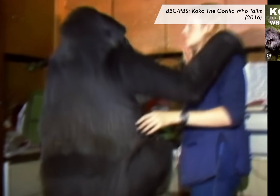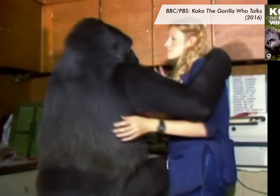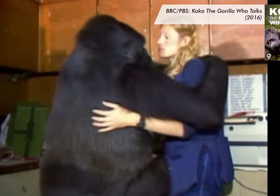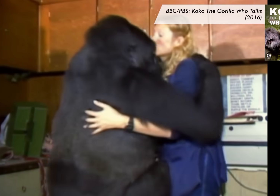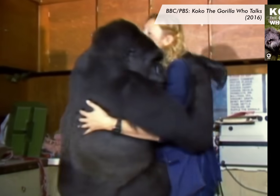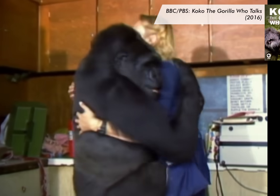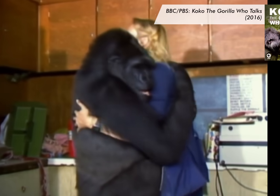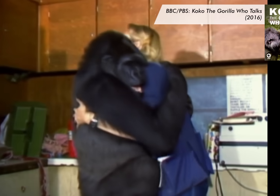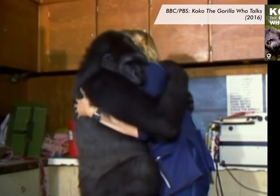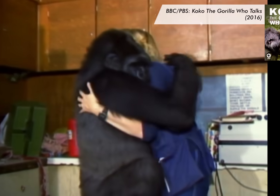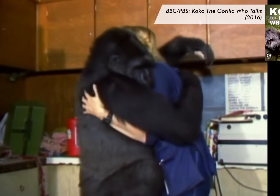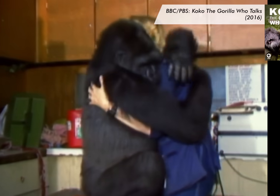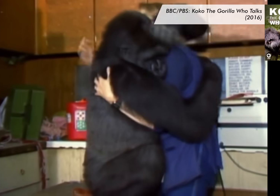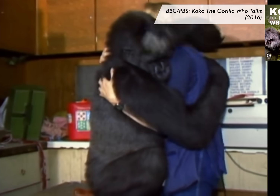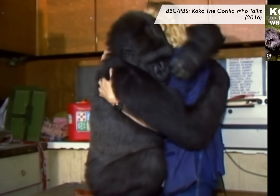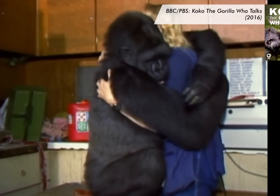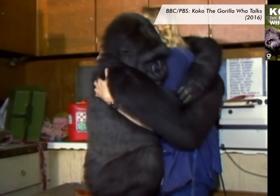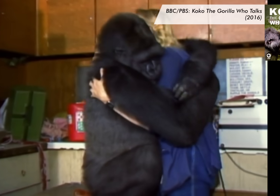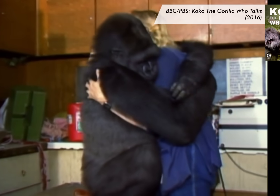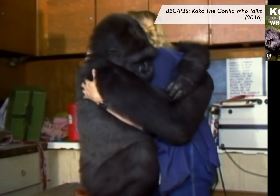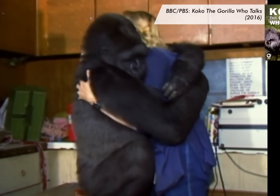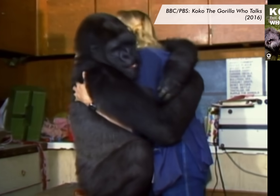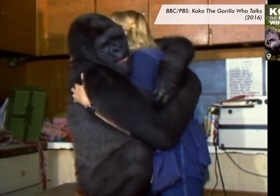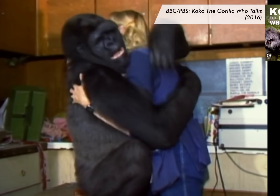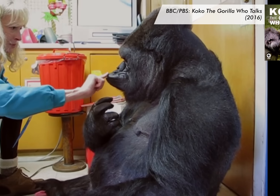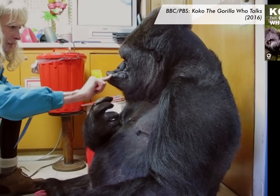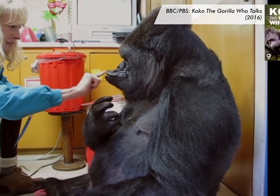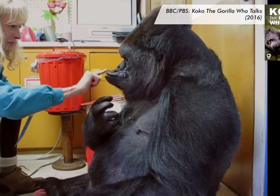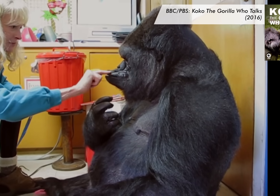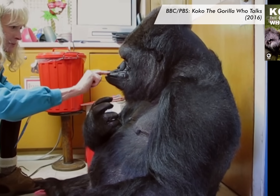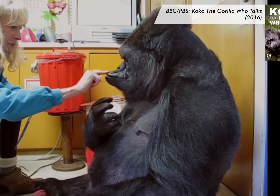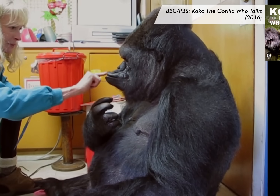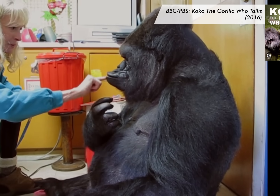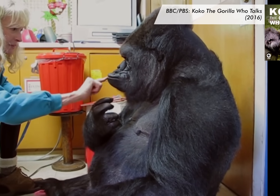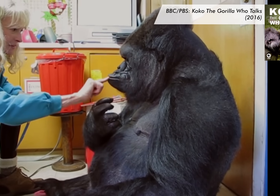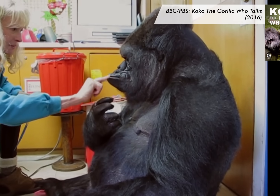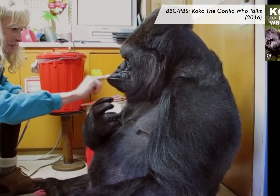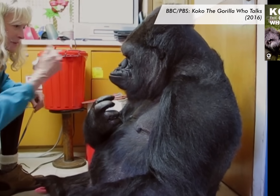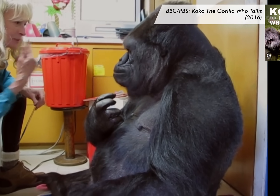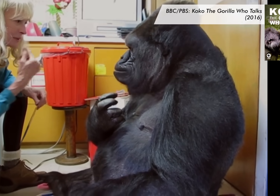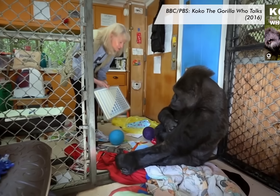[SOUP:] Penny has often described her bond with Koko like that of her mom and her child. And, given what we know about ape-researcher separation,